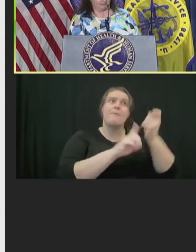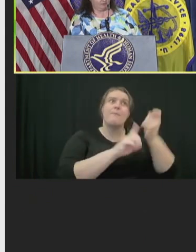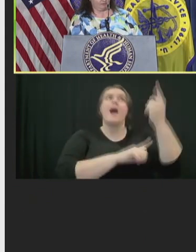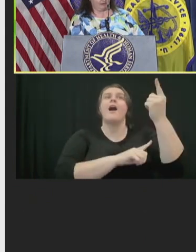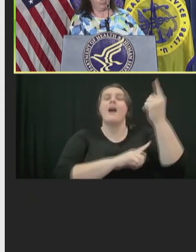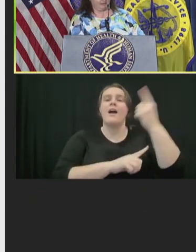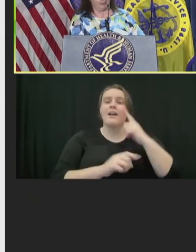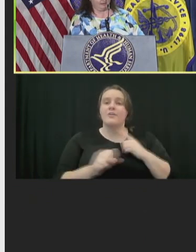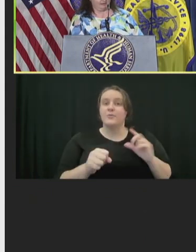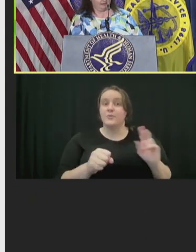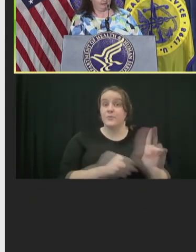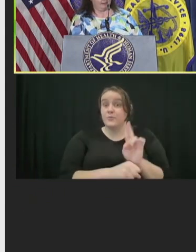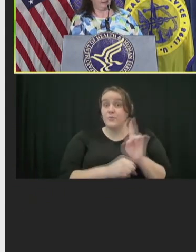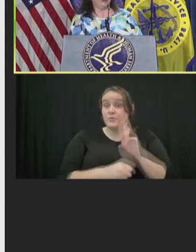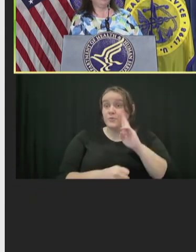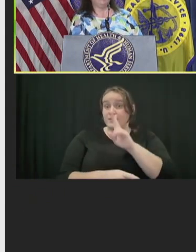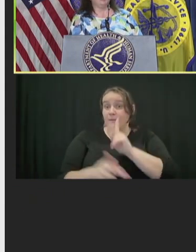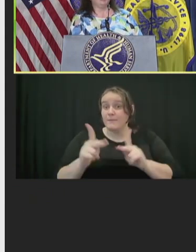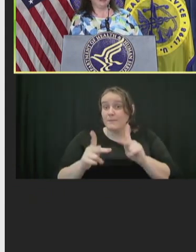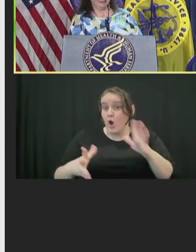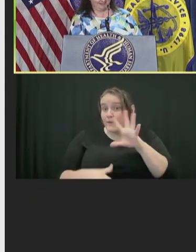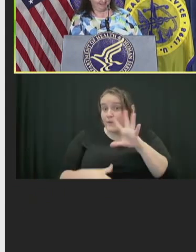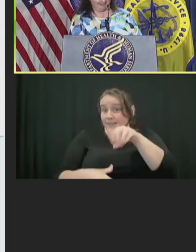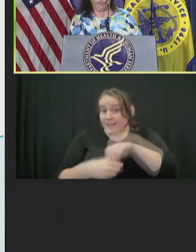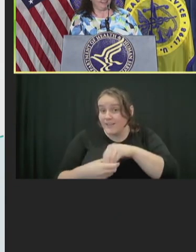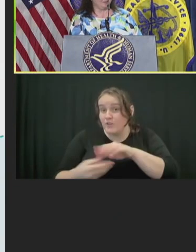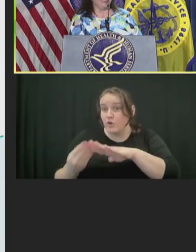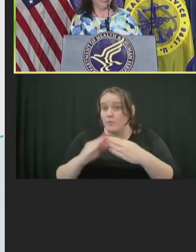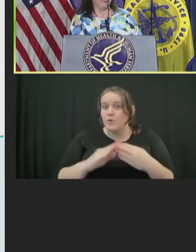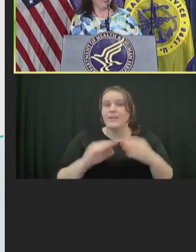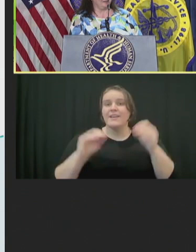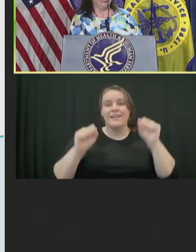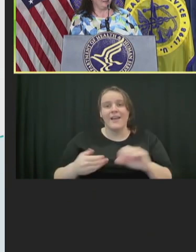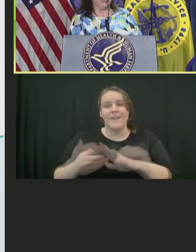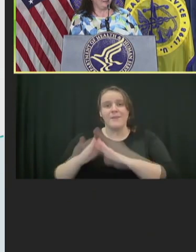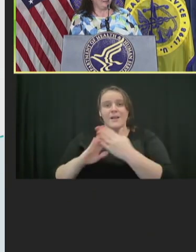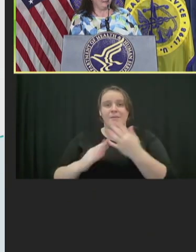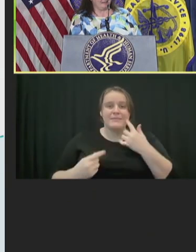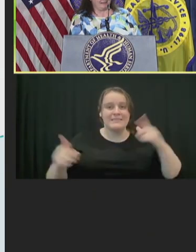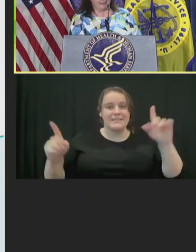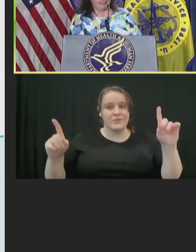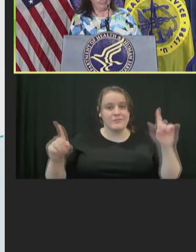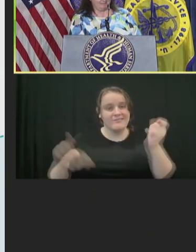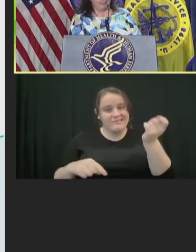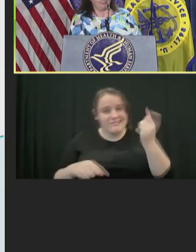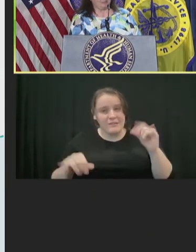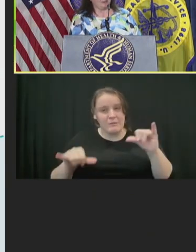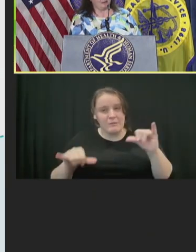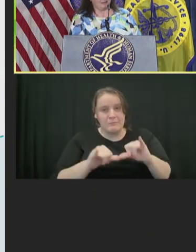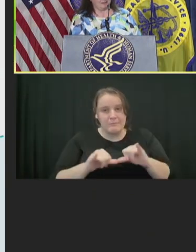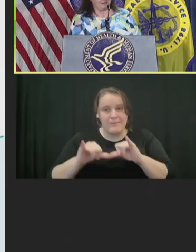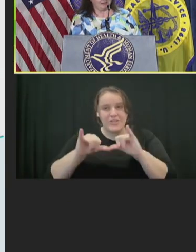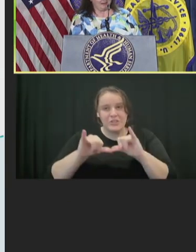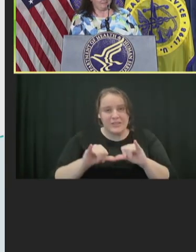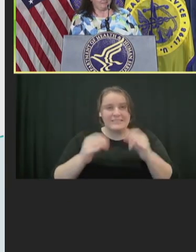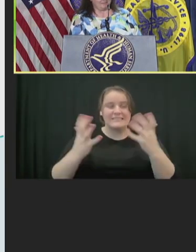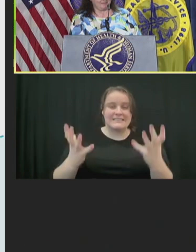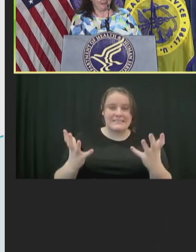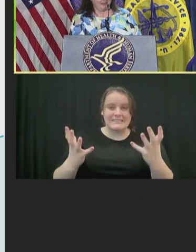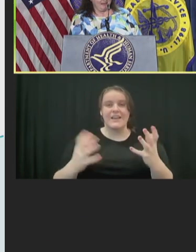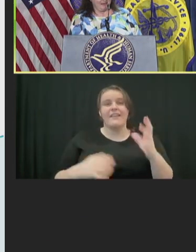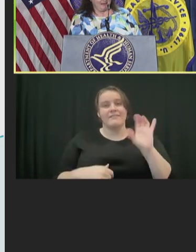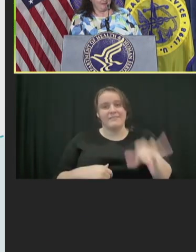we can be. Now, how we measure that is a whole other -- that's what we're talking about today.